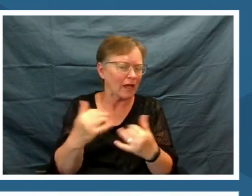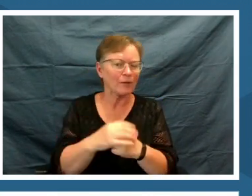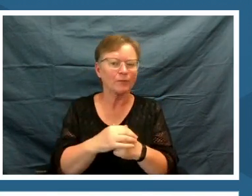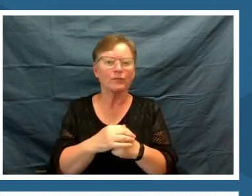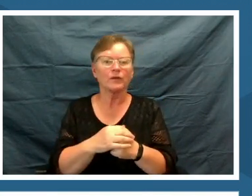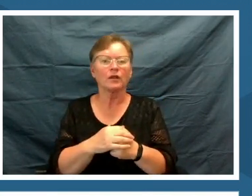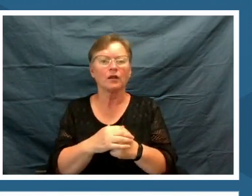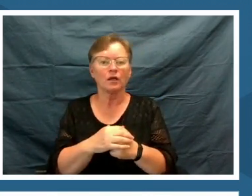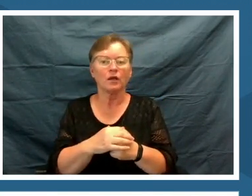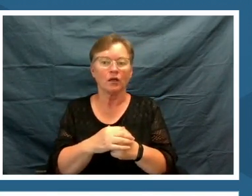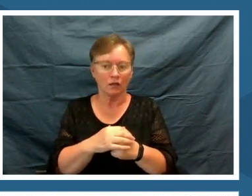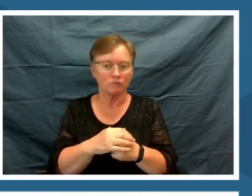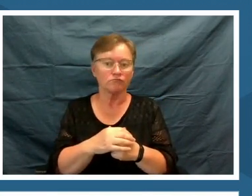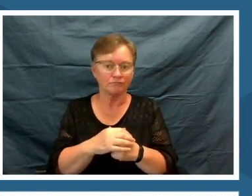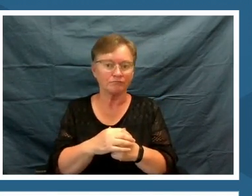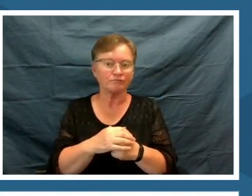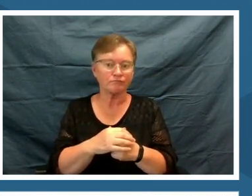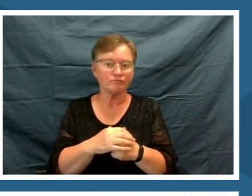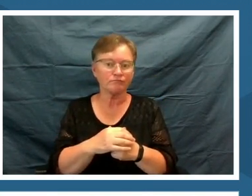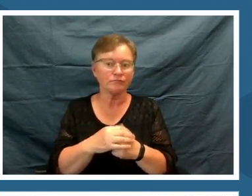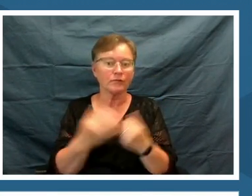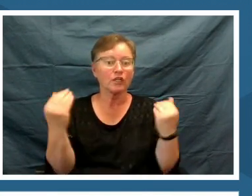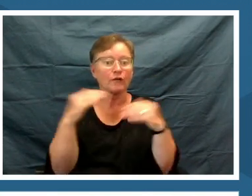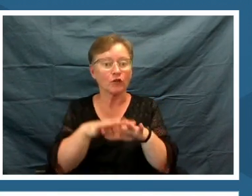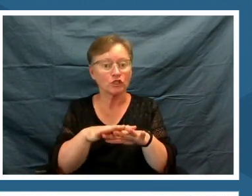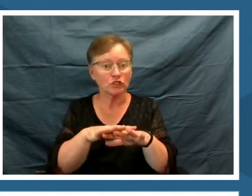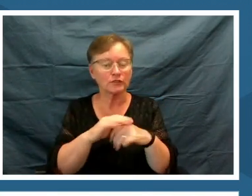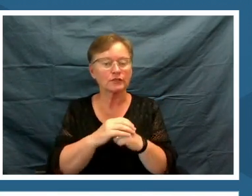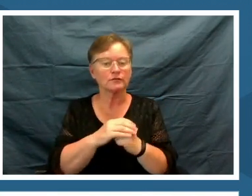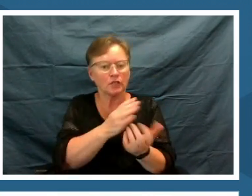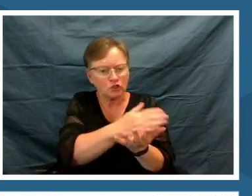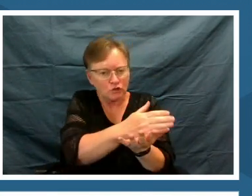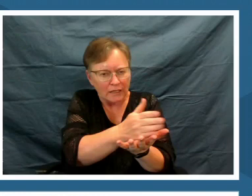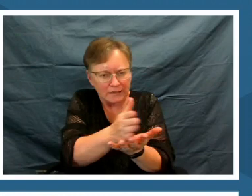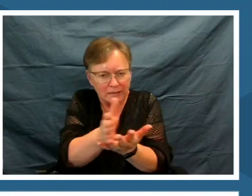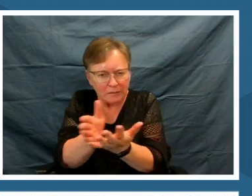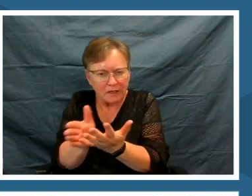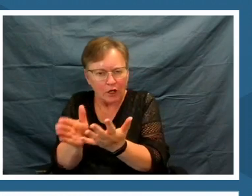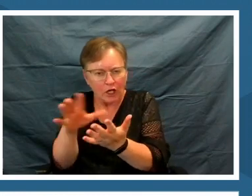and transdisciplinary learning in the